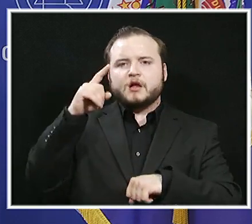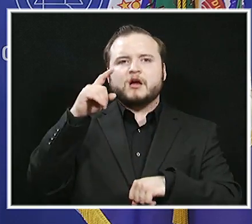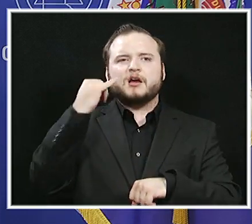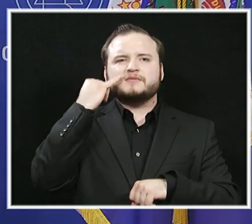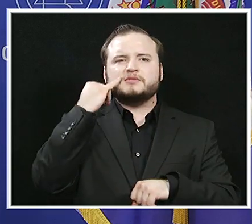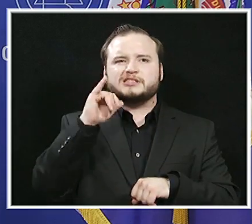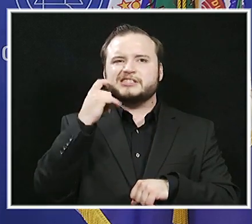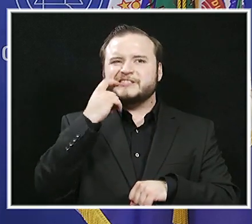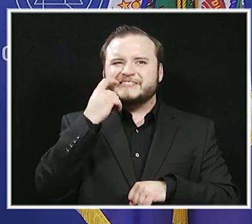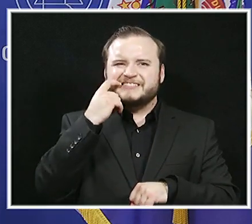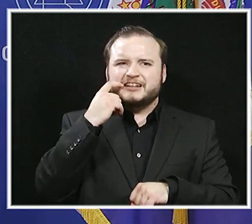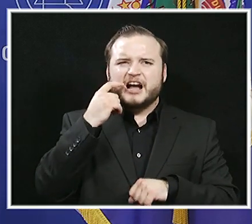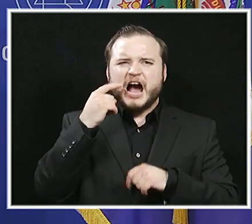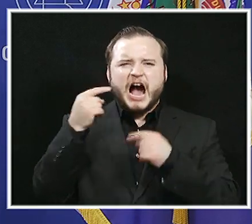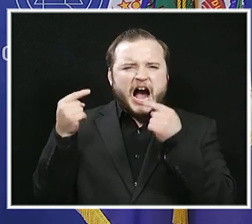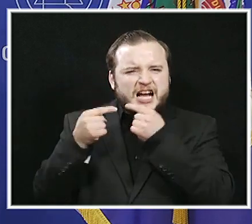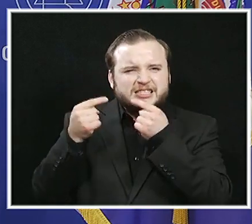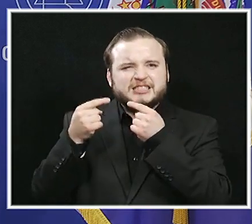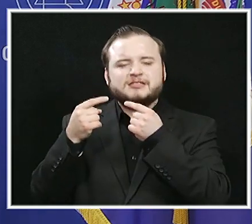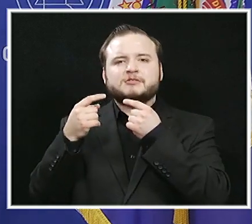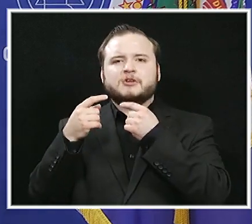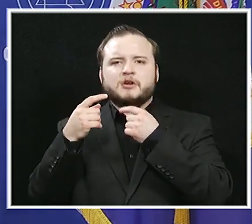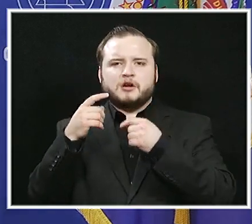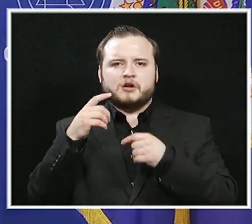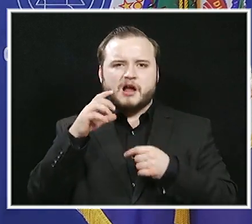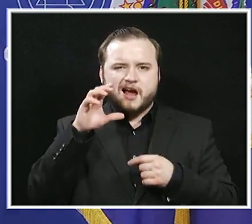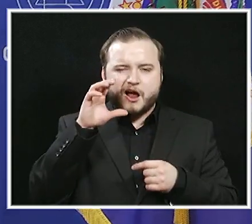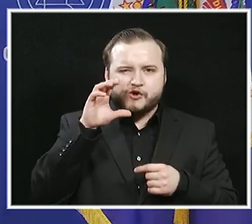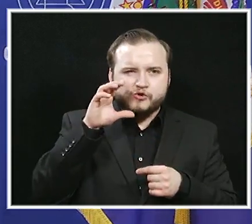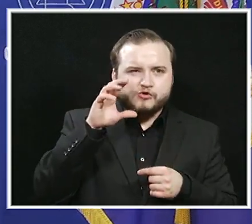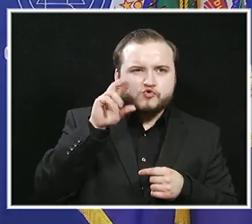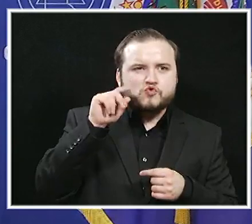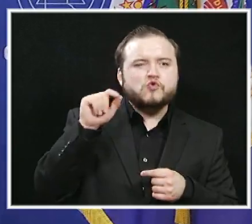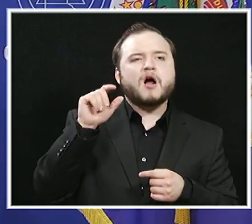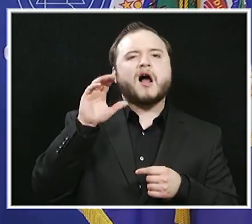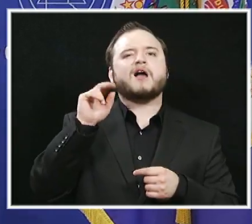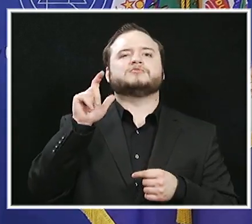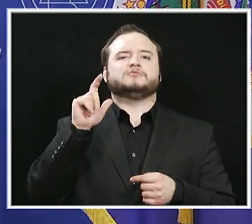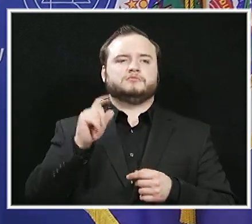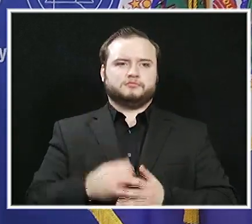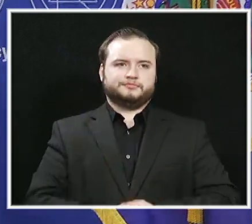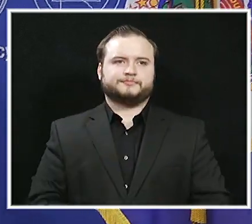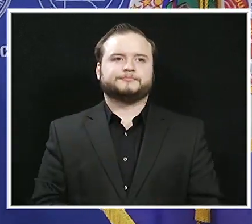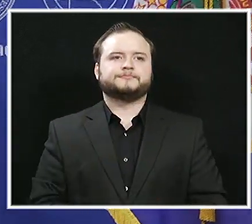≫ And there's been emergency surgery, if you have impact the tooth, root canals, those things have been out there, but I do think it's right.